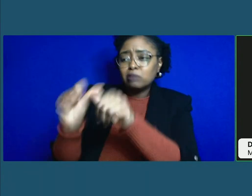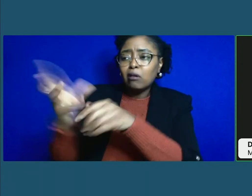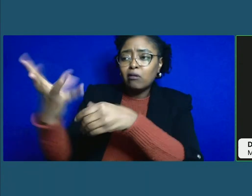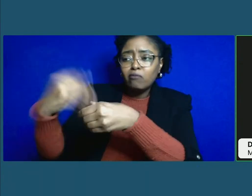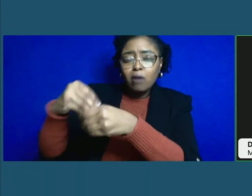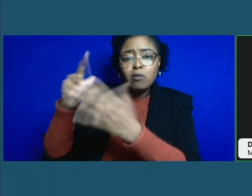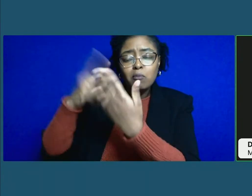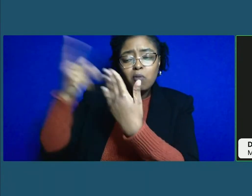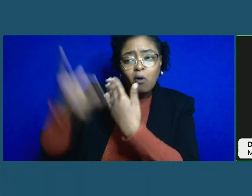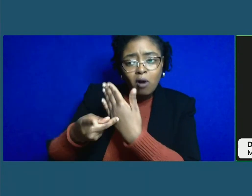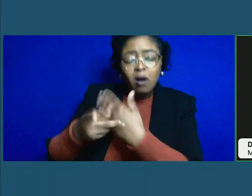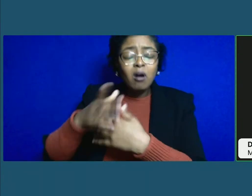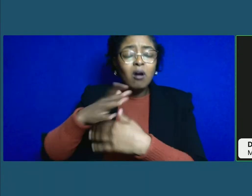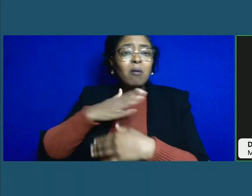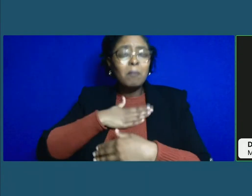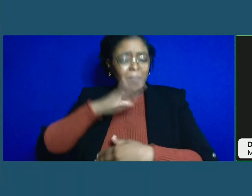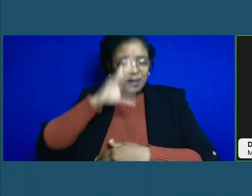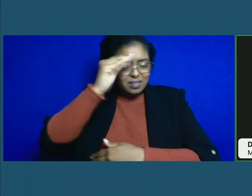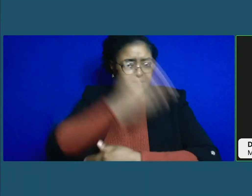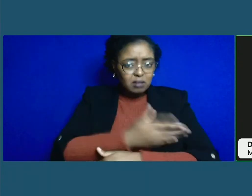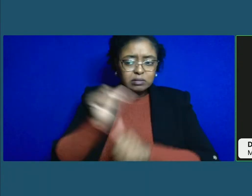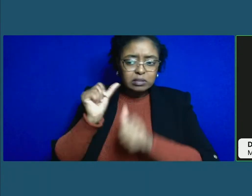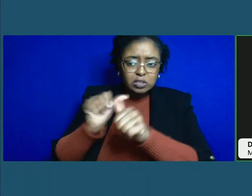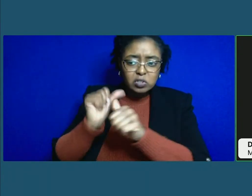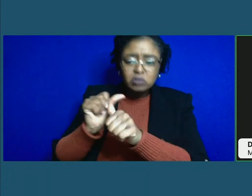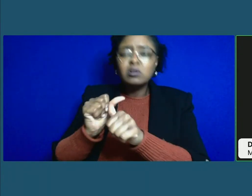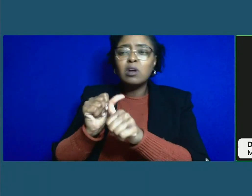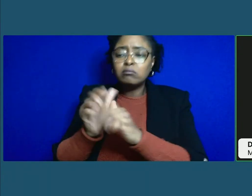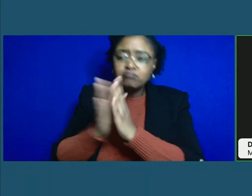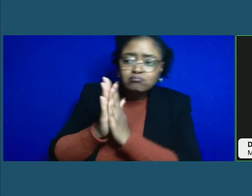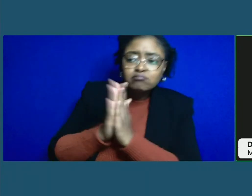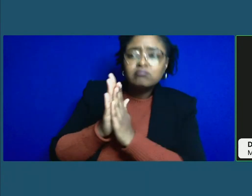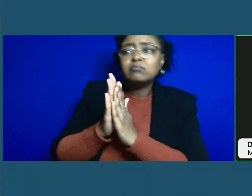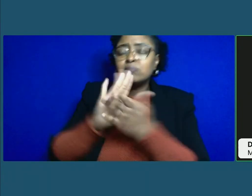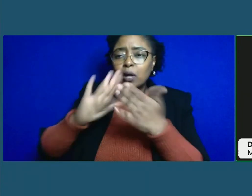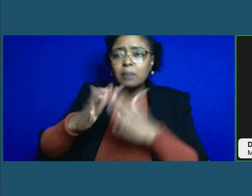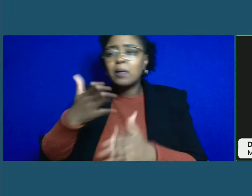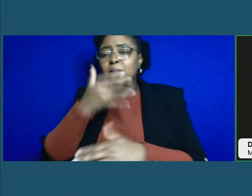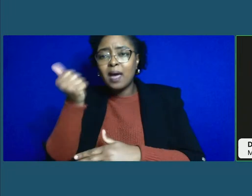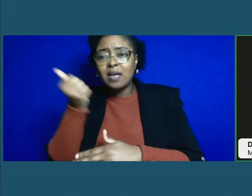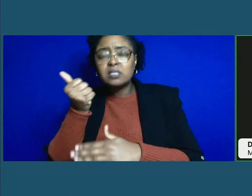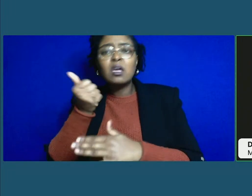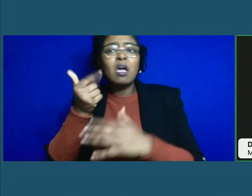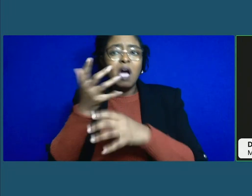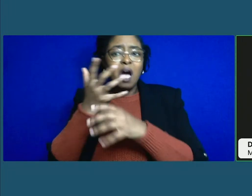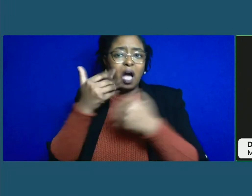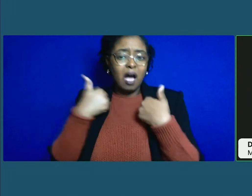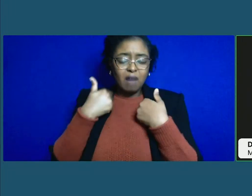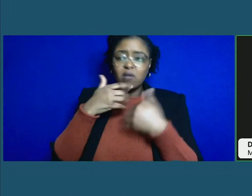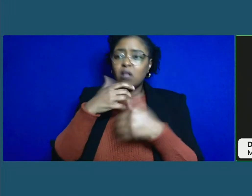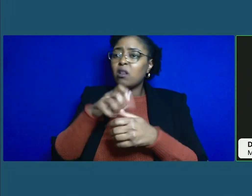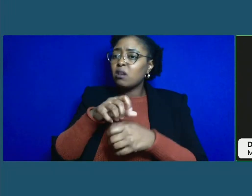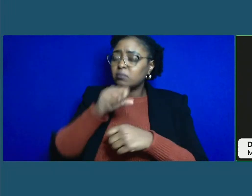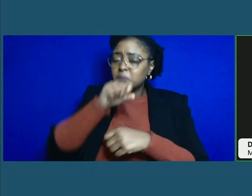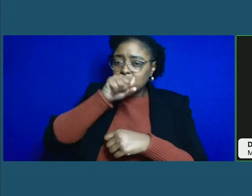sacrifice so he could participate in the progress. He kept pushing himself to be the